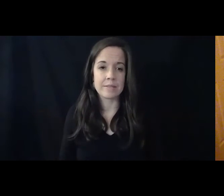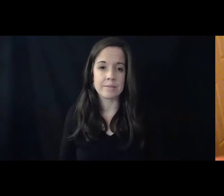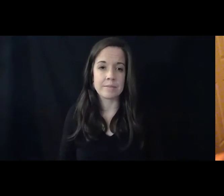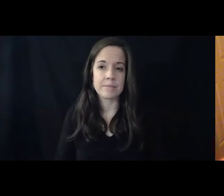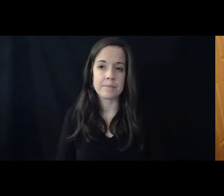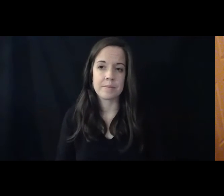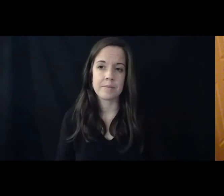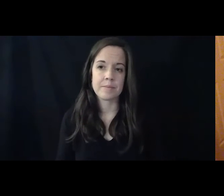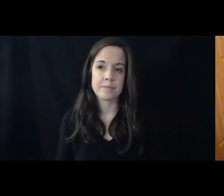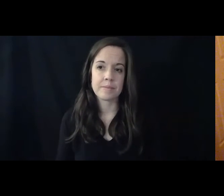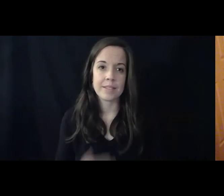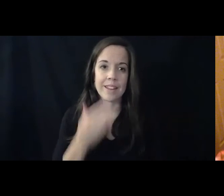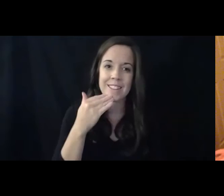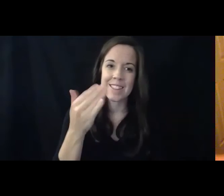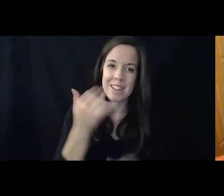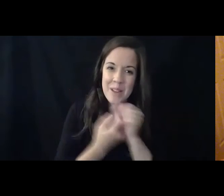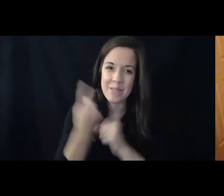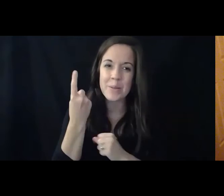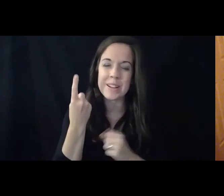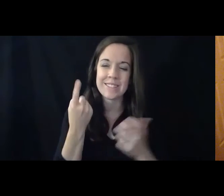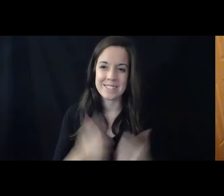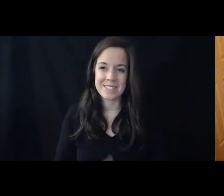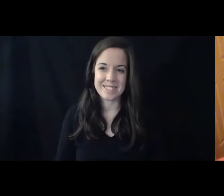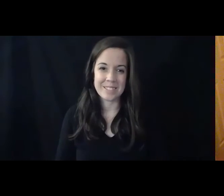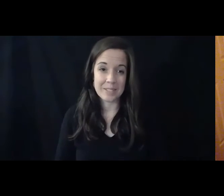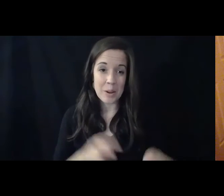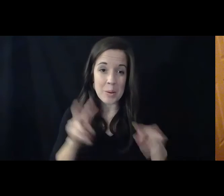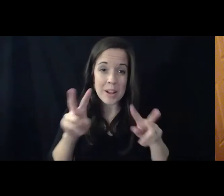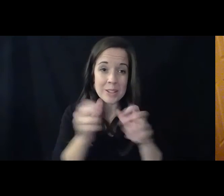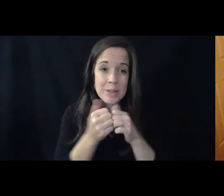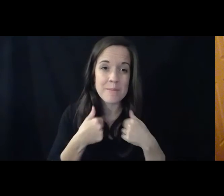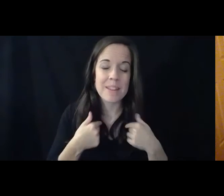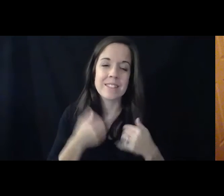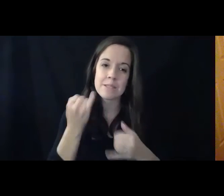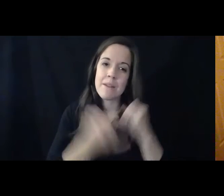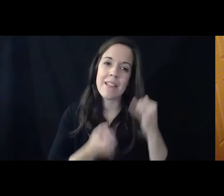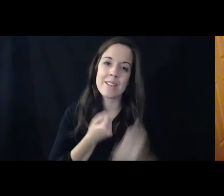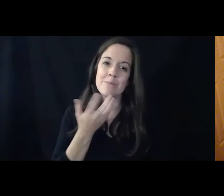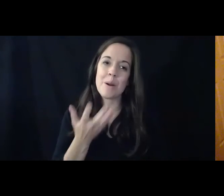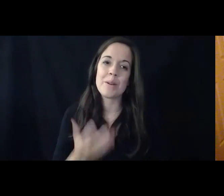Thank you, everyone, for holding by with me. This is the last poem. My collection is